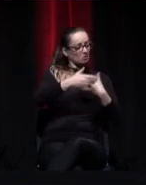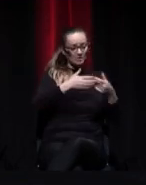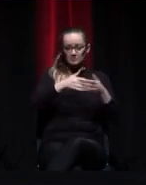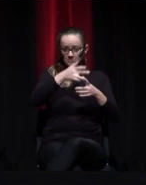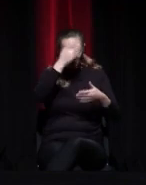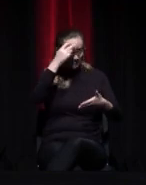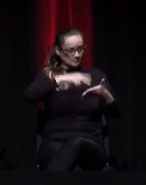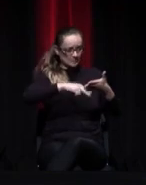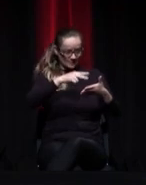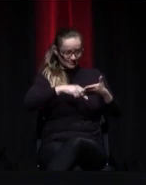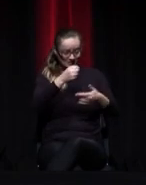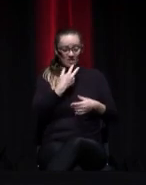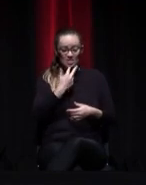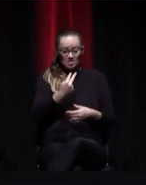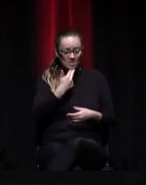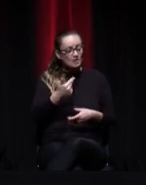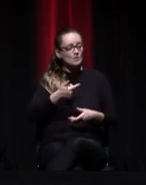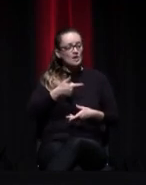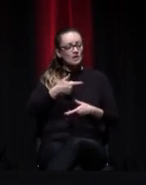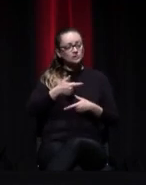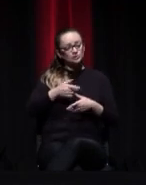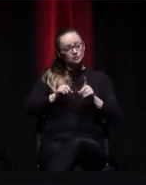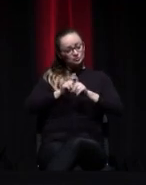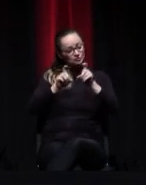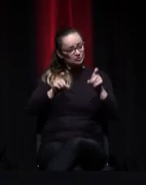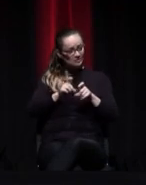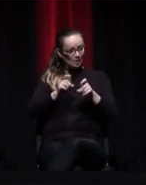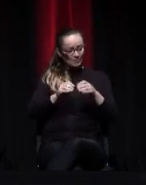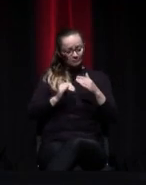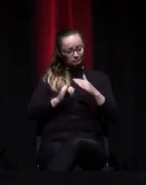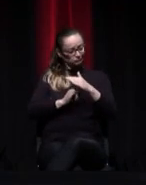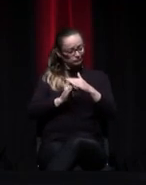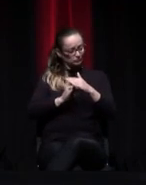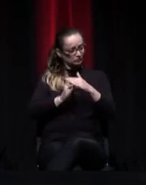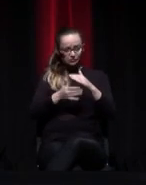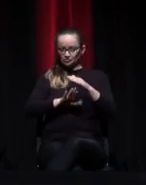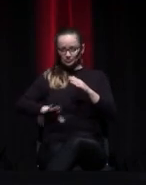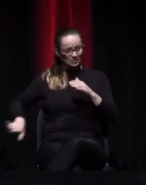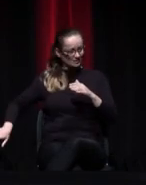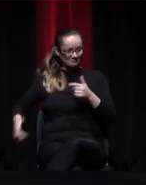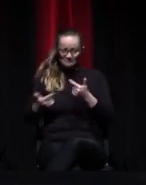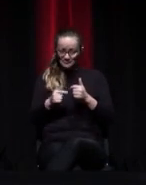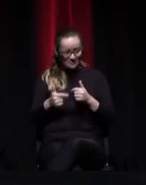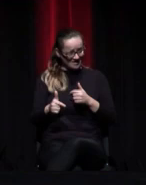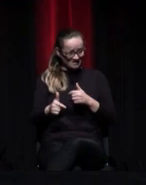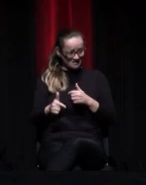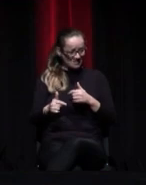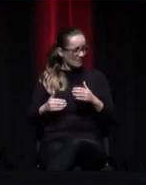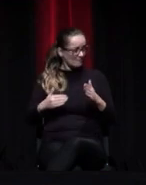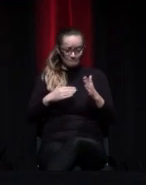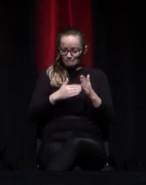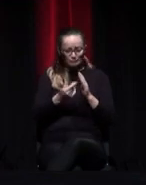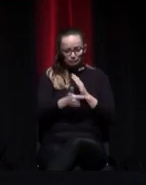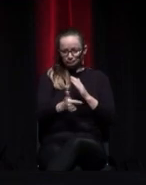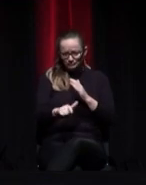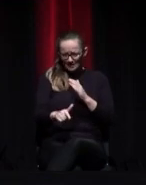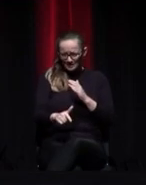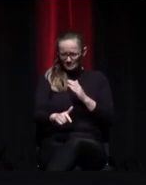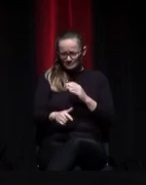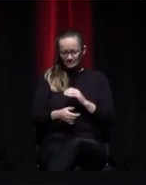You "deinstitutionalize" this border. In such a way that there are effects on the media.